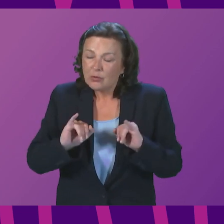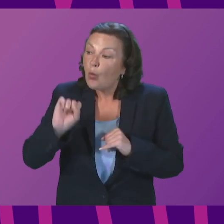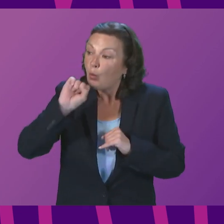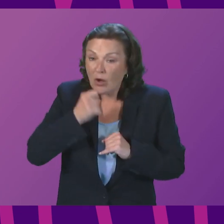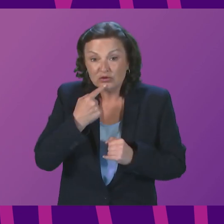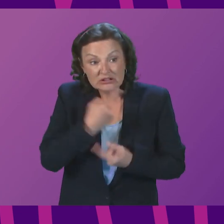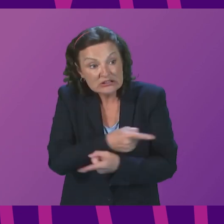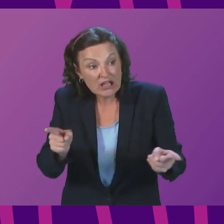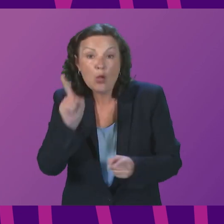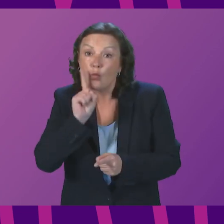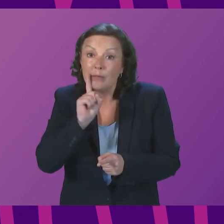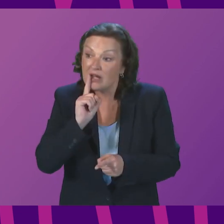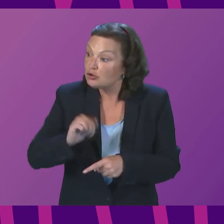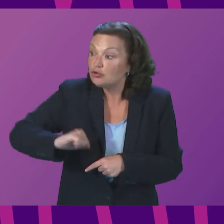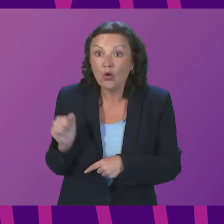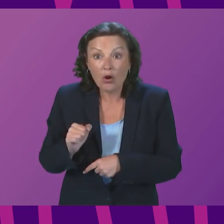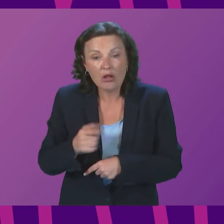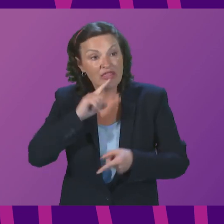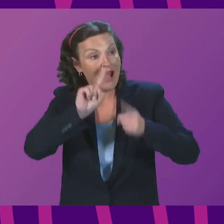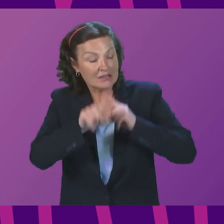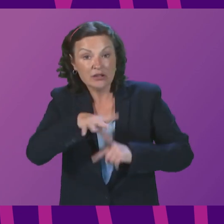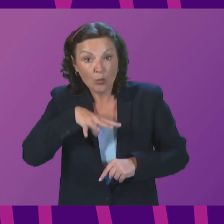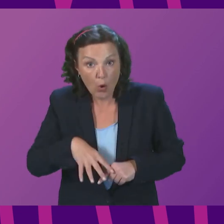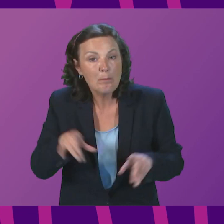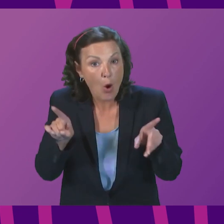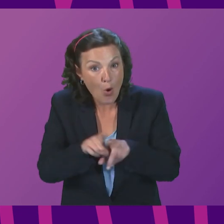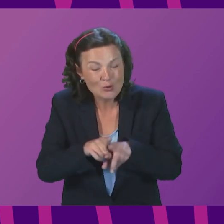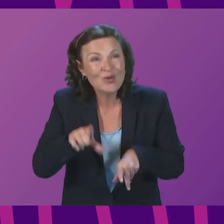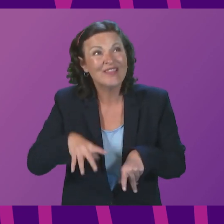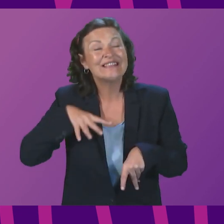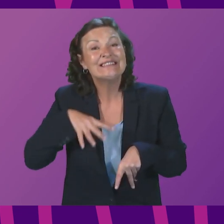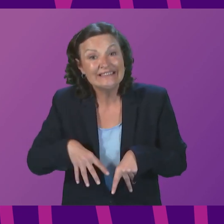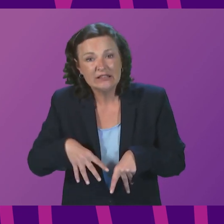across Scotland the answer that they not only want but need, and ensure that the appointment